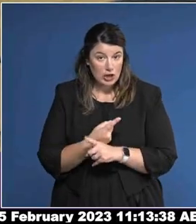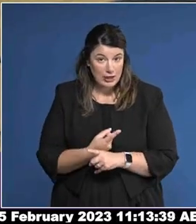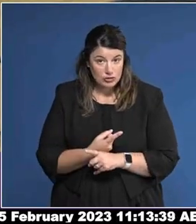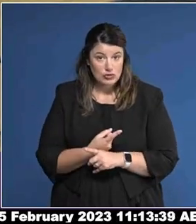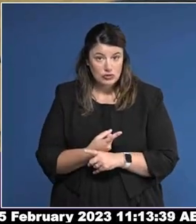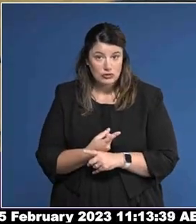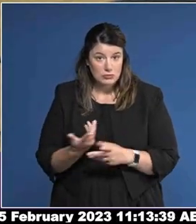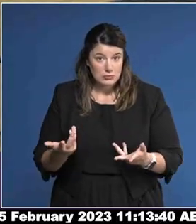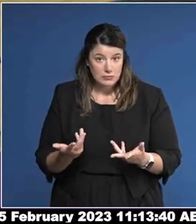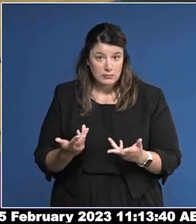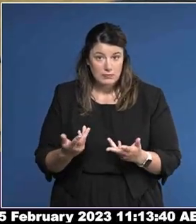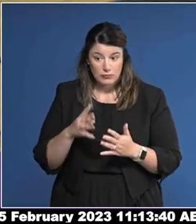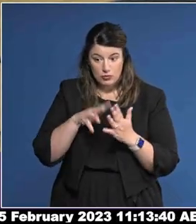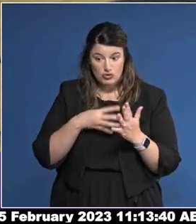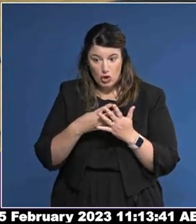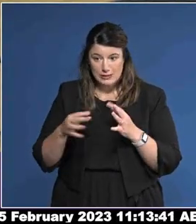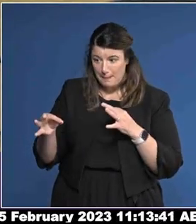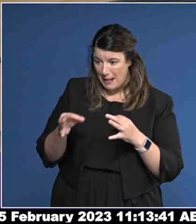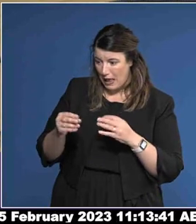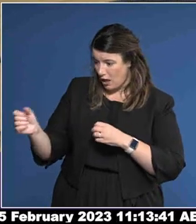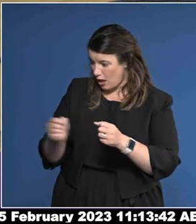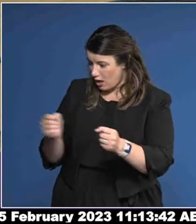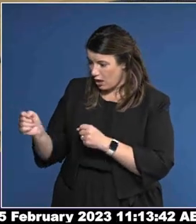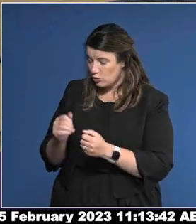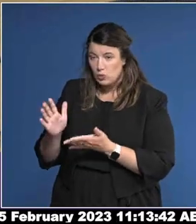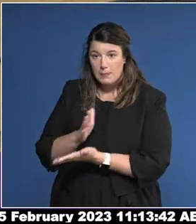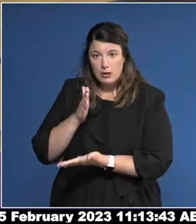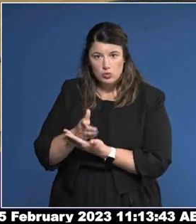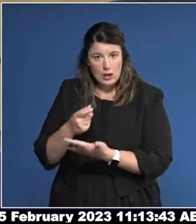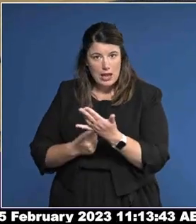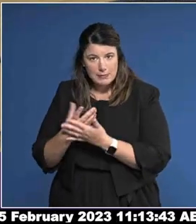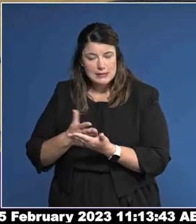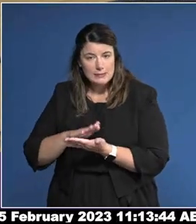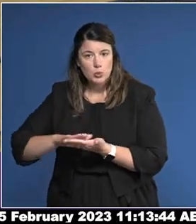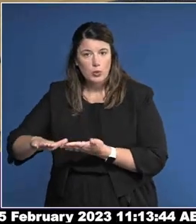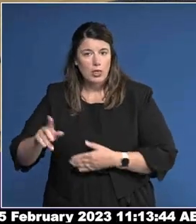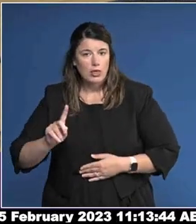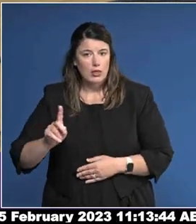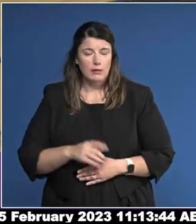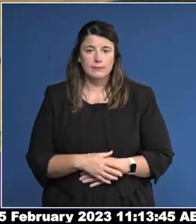and/or rostering to allow a situation like that to occur? Yes. So there's a couple of different things that have occurred.